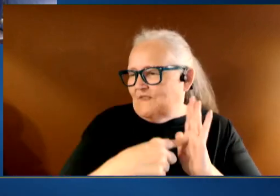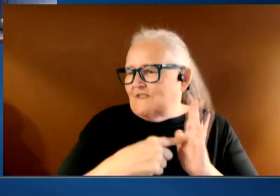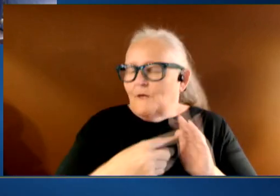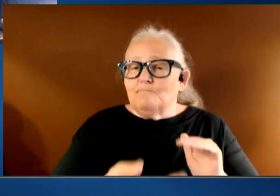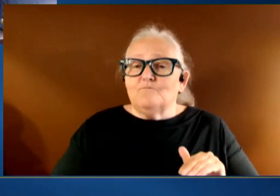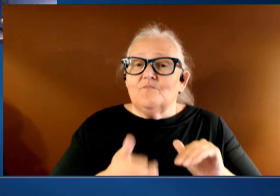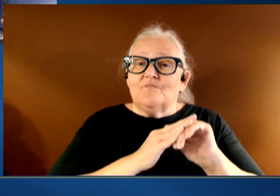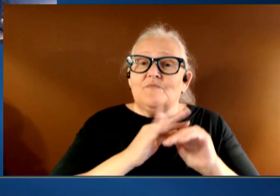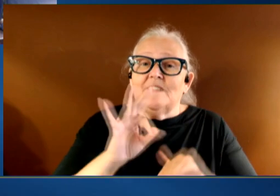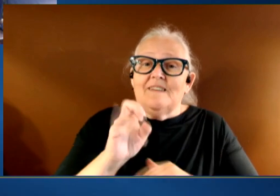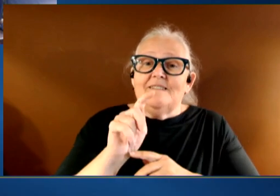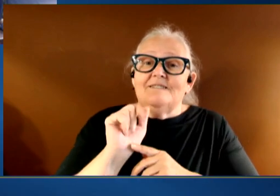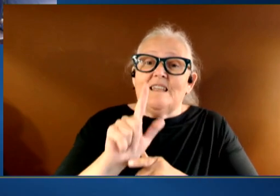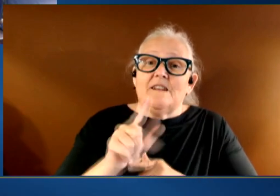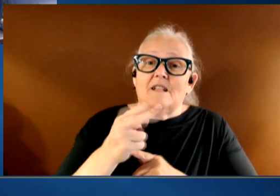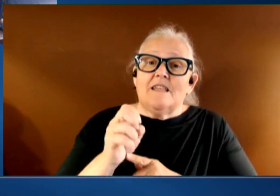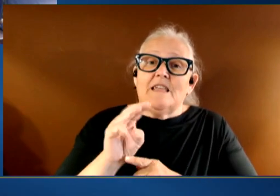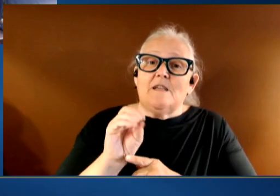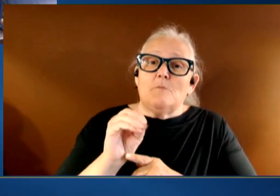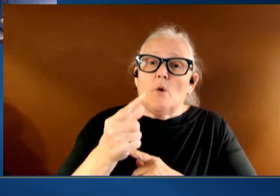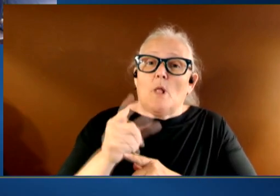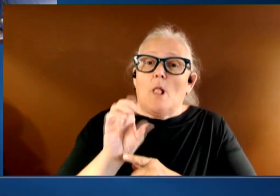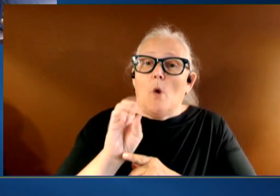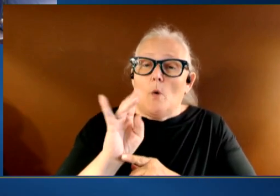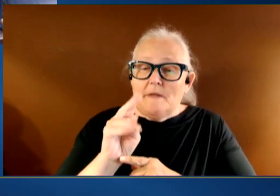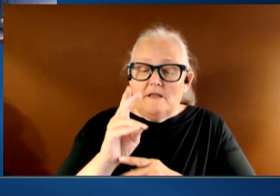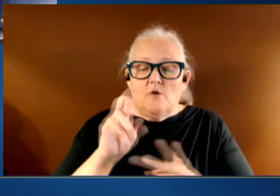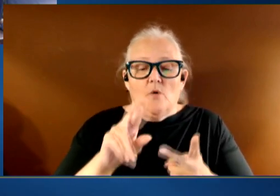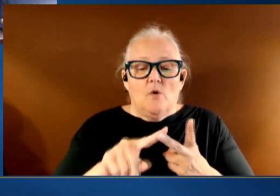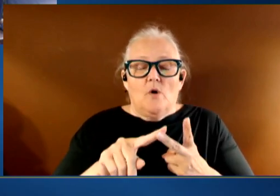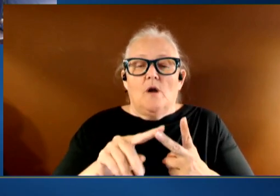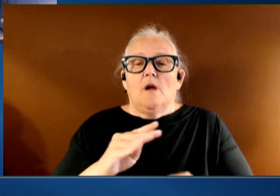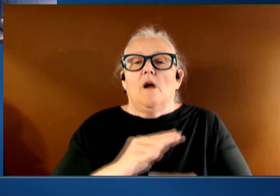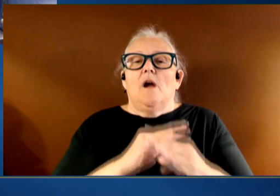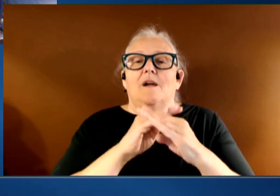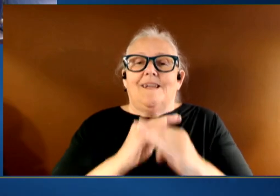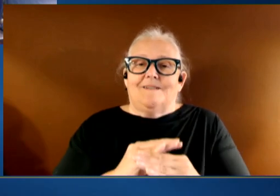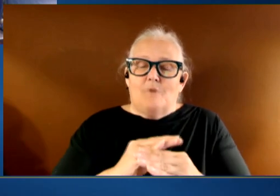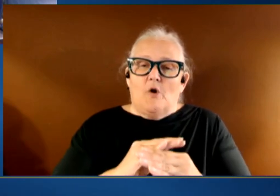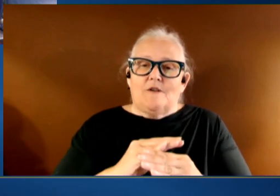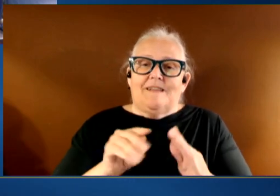like hydroxyurea, inhibiting hemoglobin polymerization, decreasing adhesion,